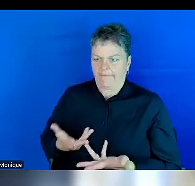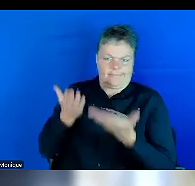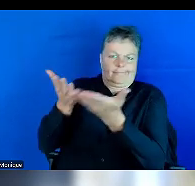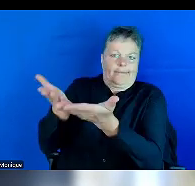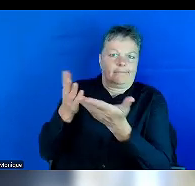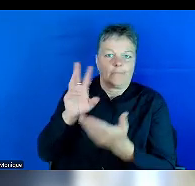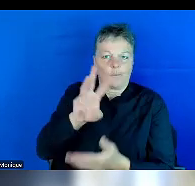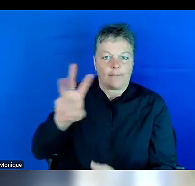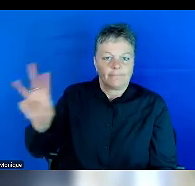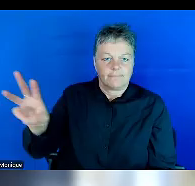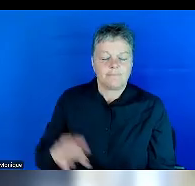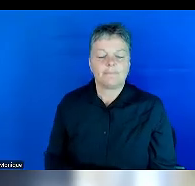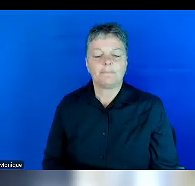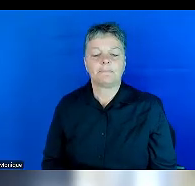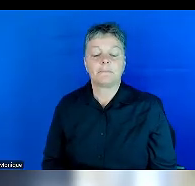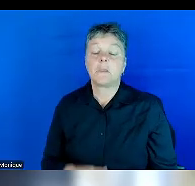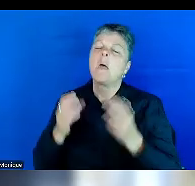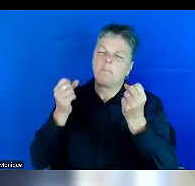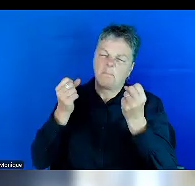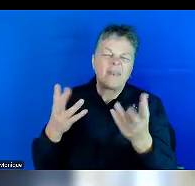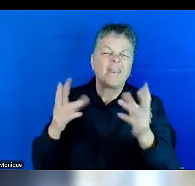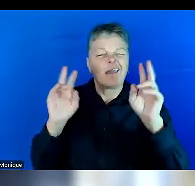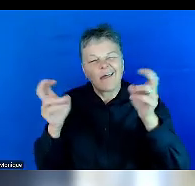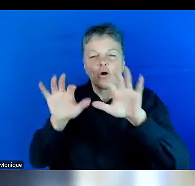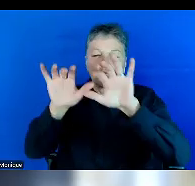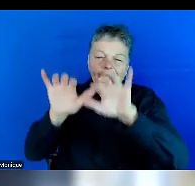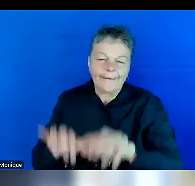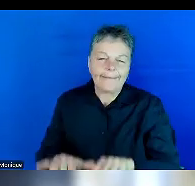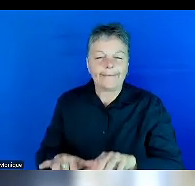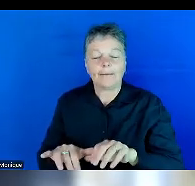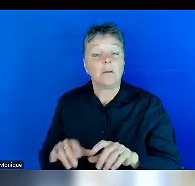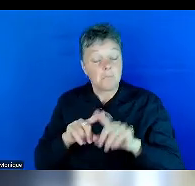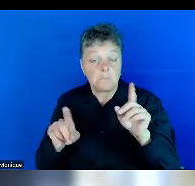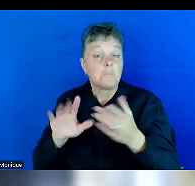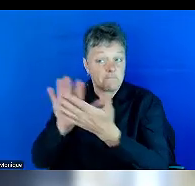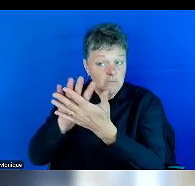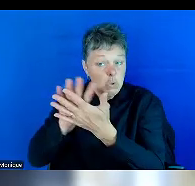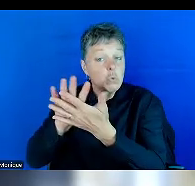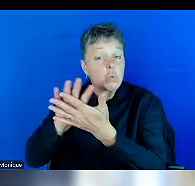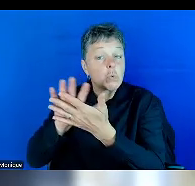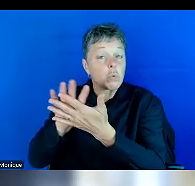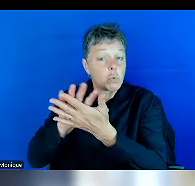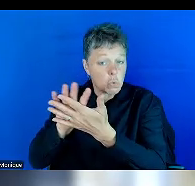a lot of them are written documents, but we also have videos as well for persons with disabilities